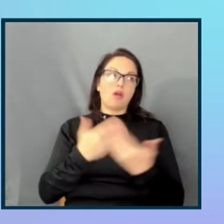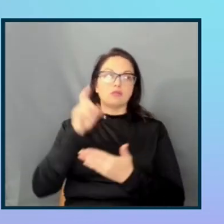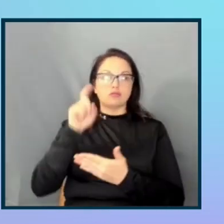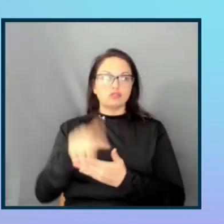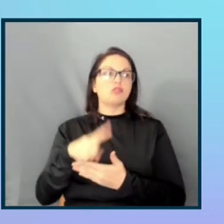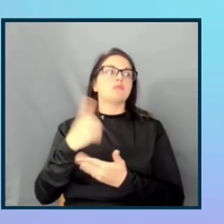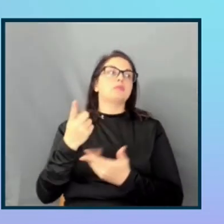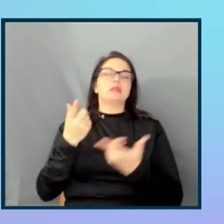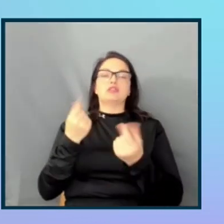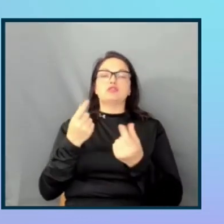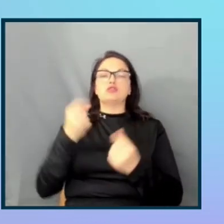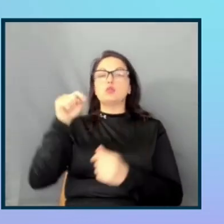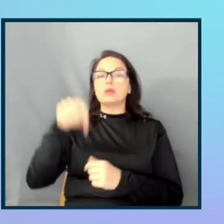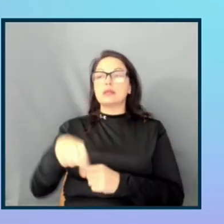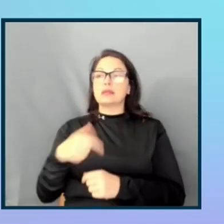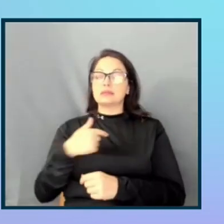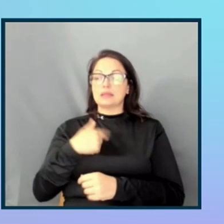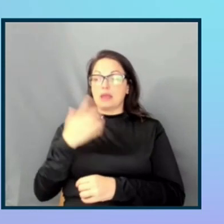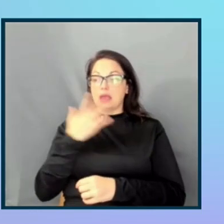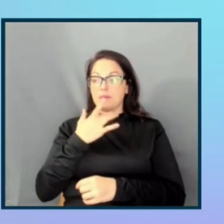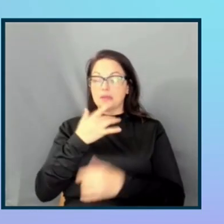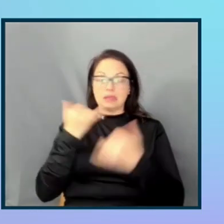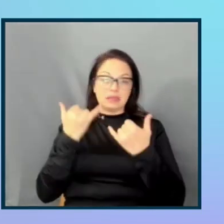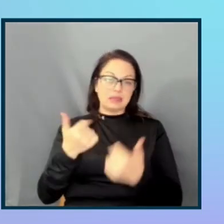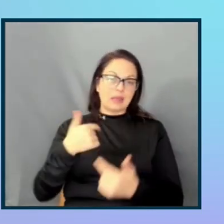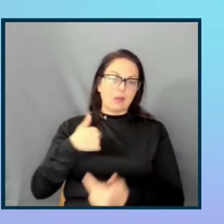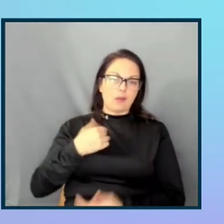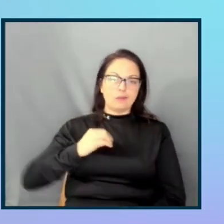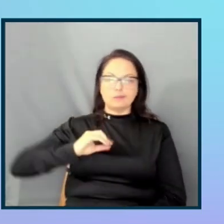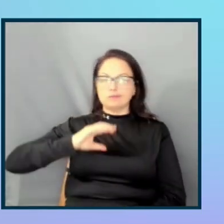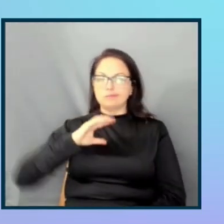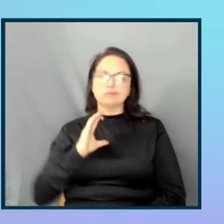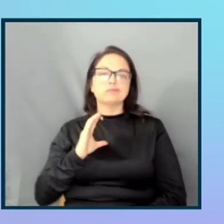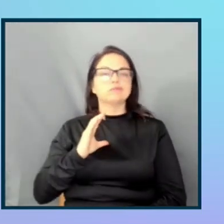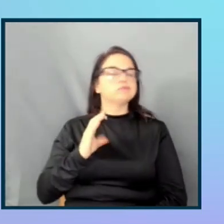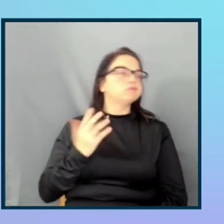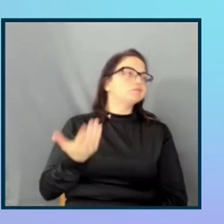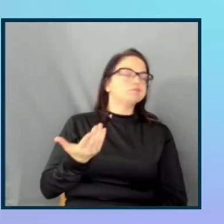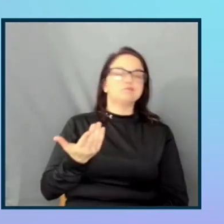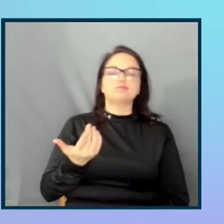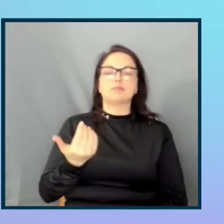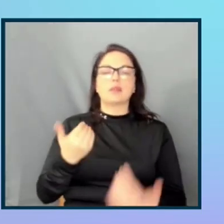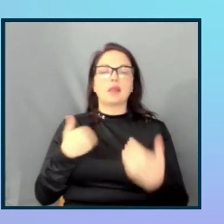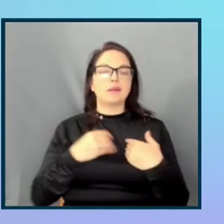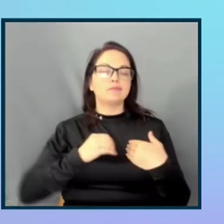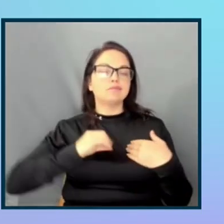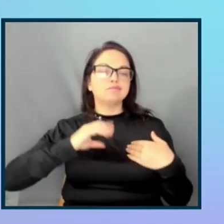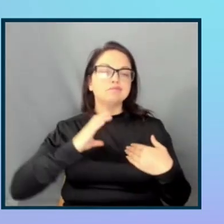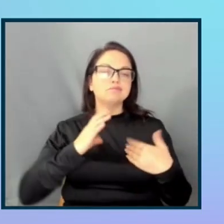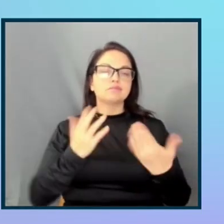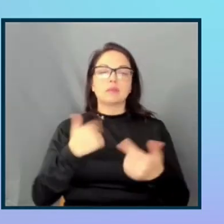I'm fortunate now that I've reached a level of seniority, and I've worked with enough brilliant people